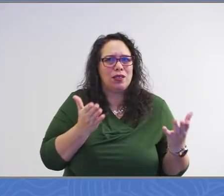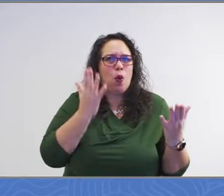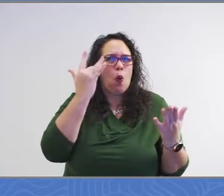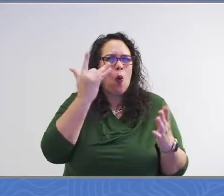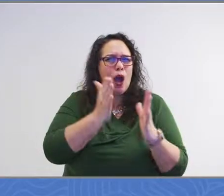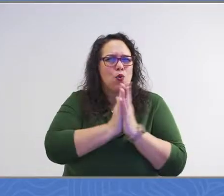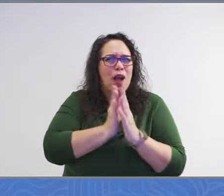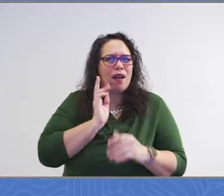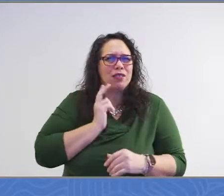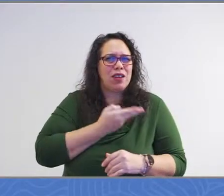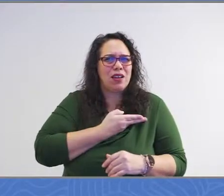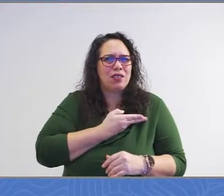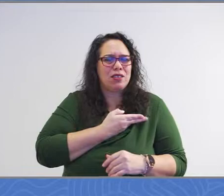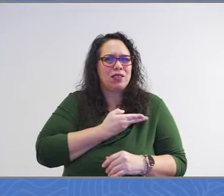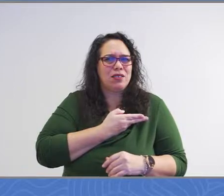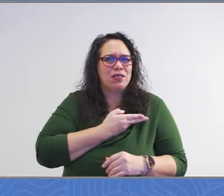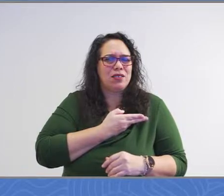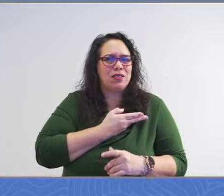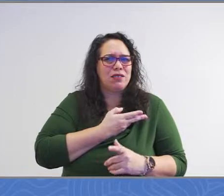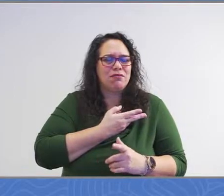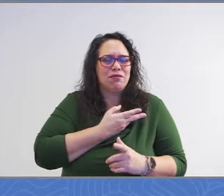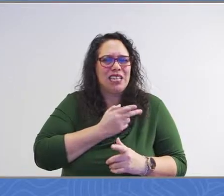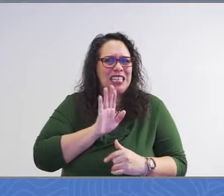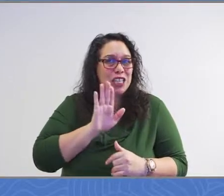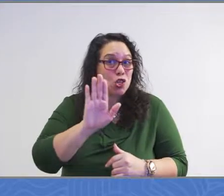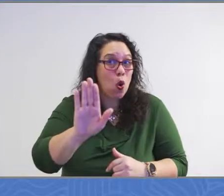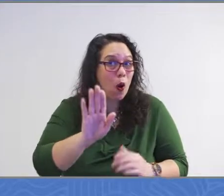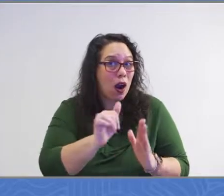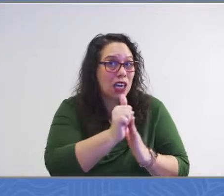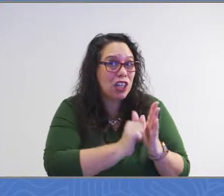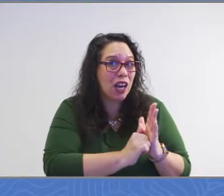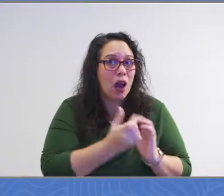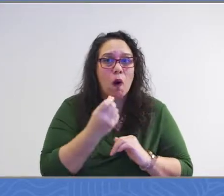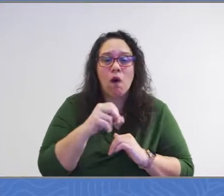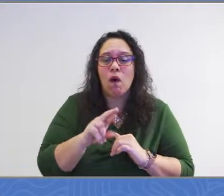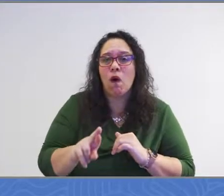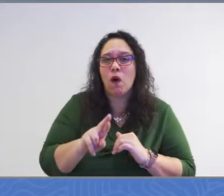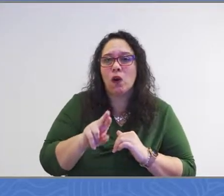Is it to move forward an agenda that you have or is it really to move forward